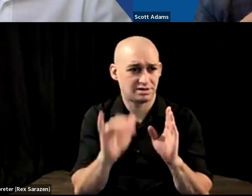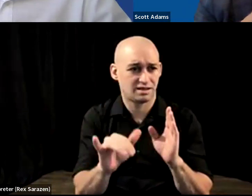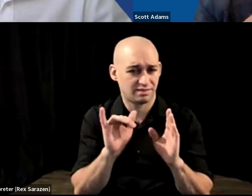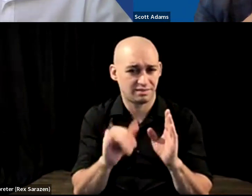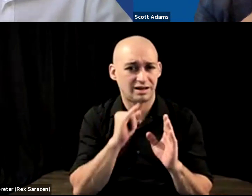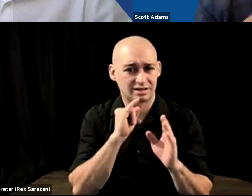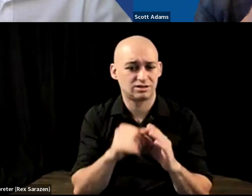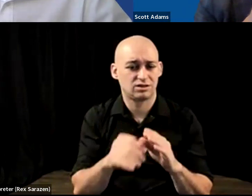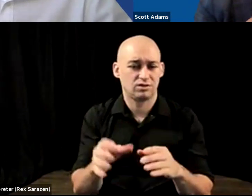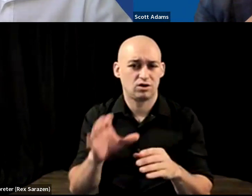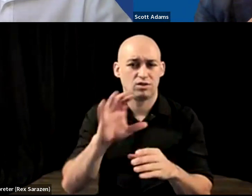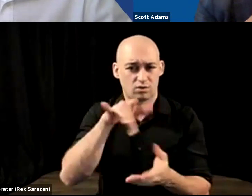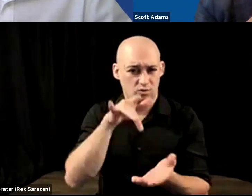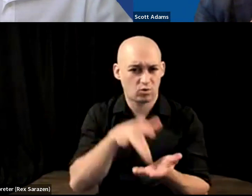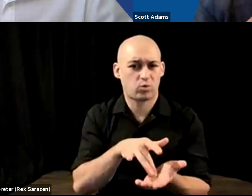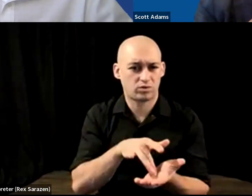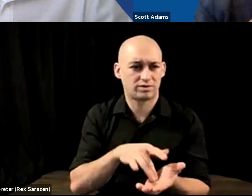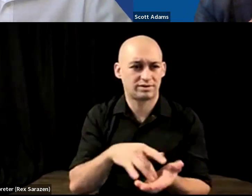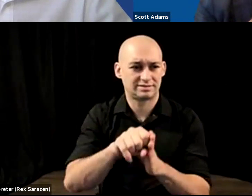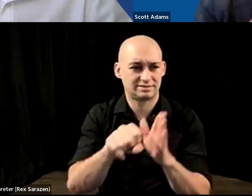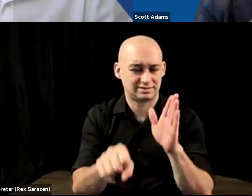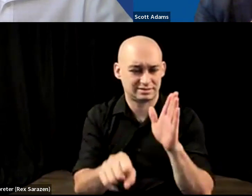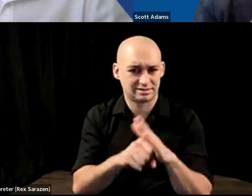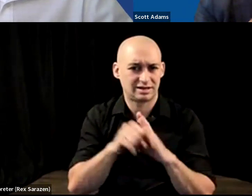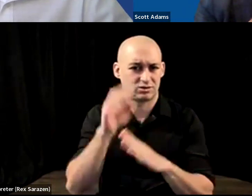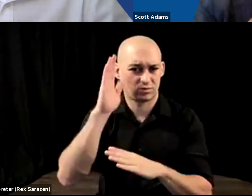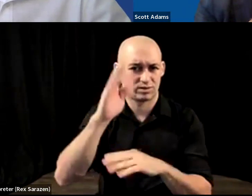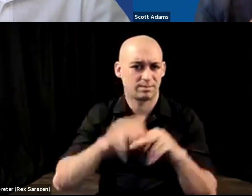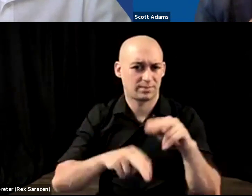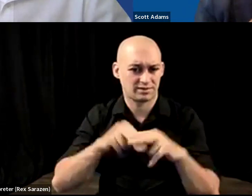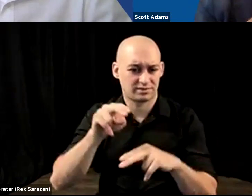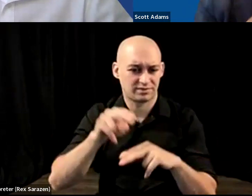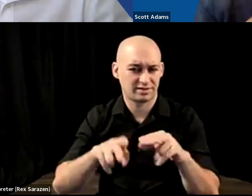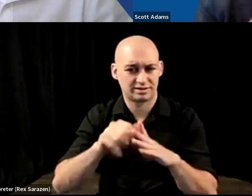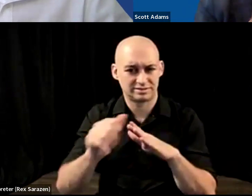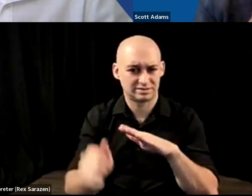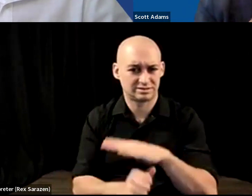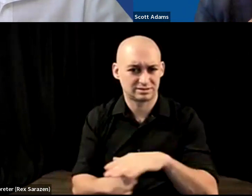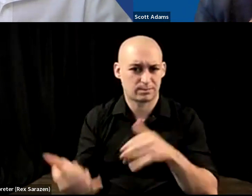around which the state would build the sub grant program and actually, you know,